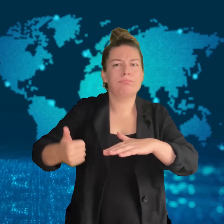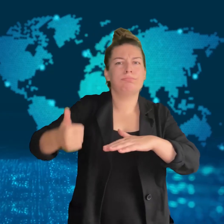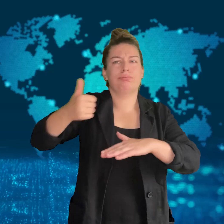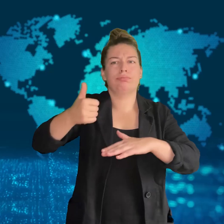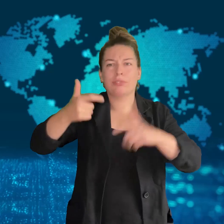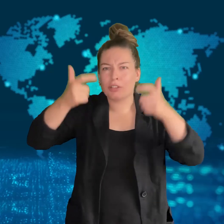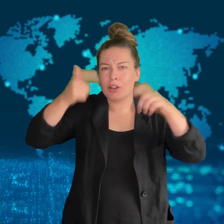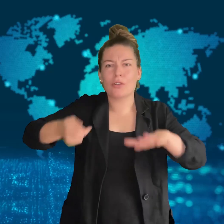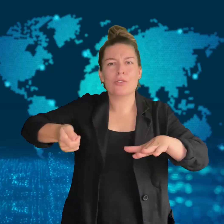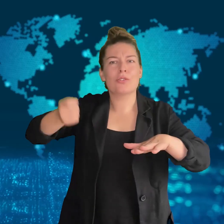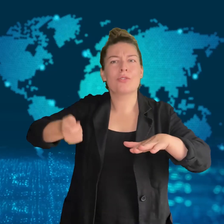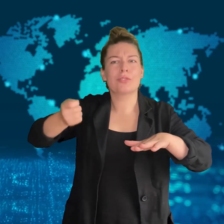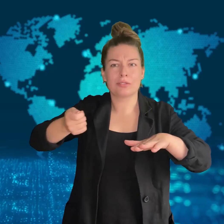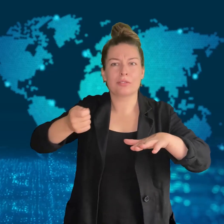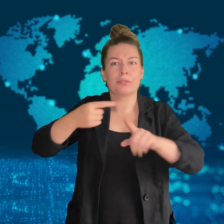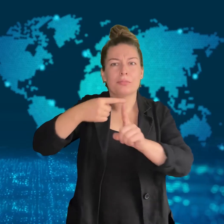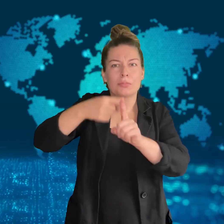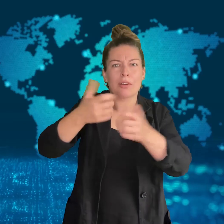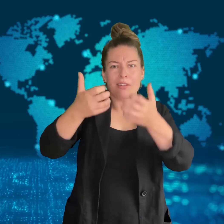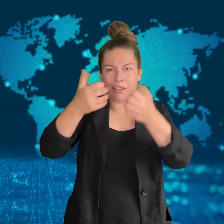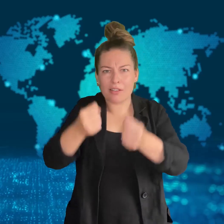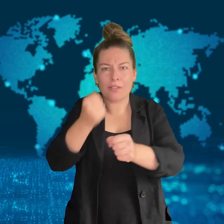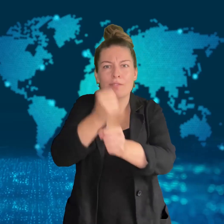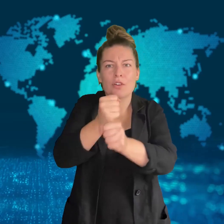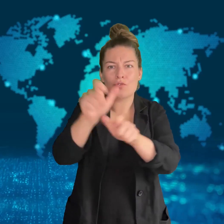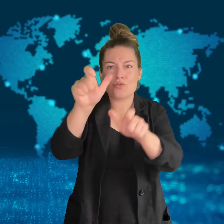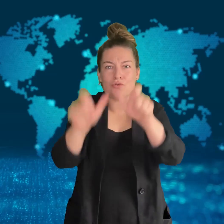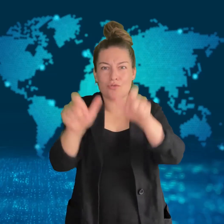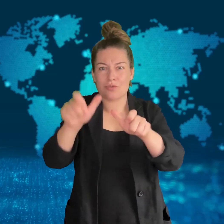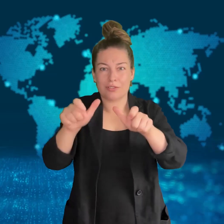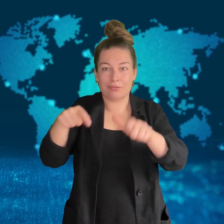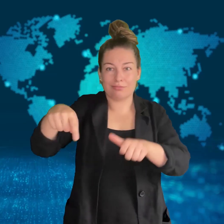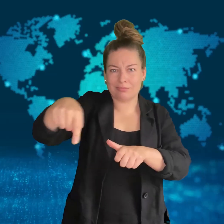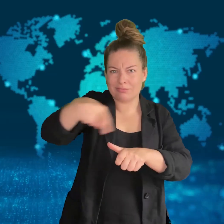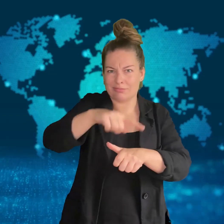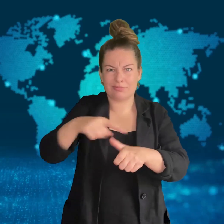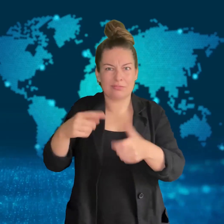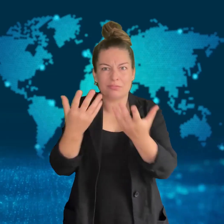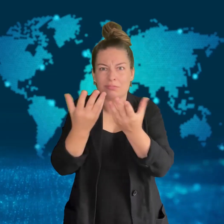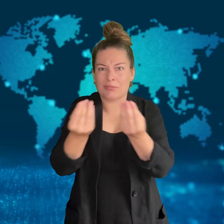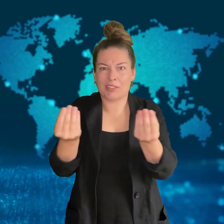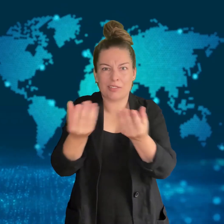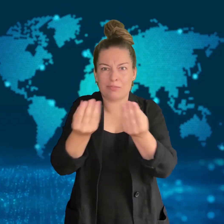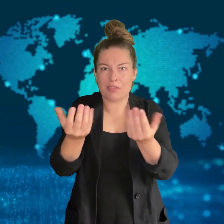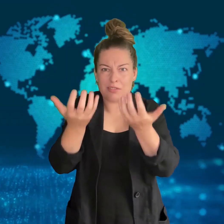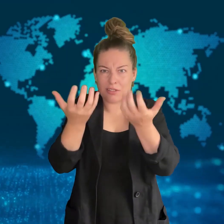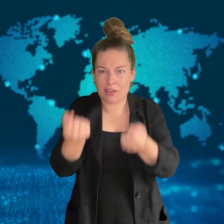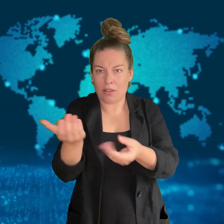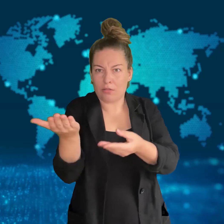numerous documents between the oil company